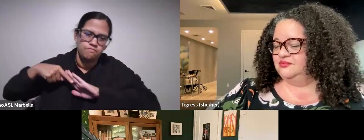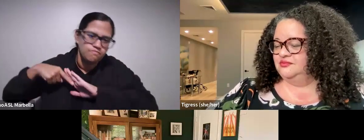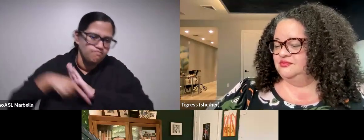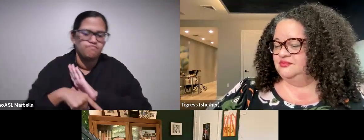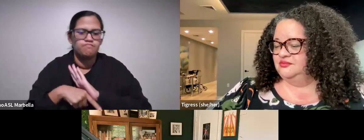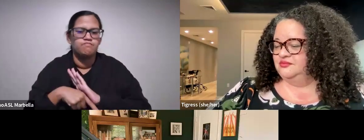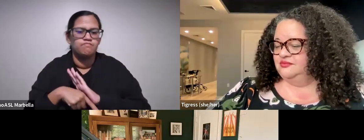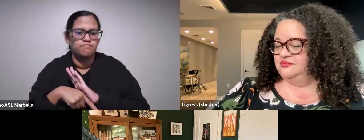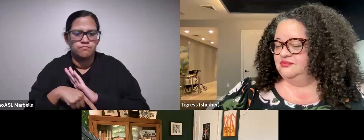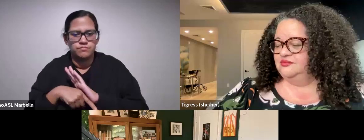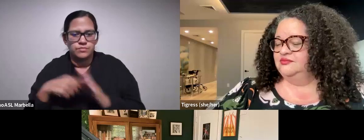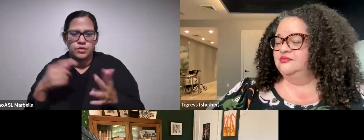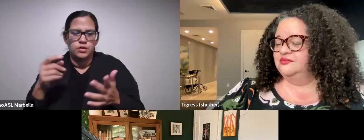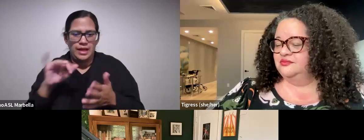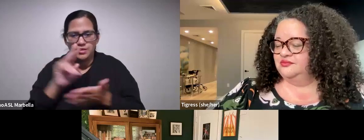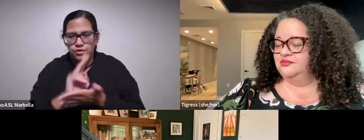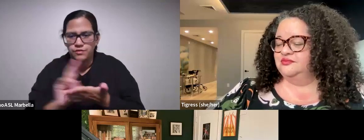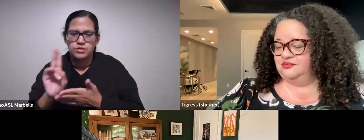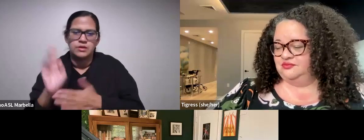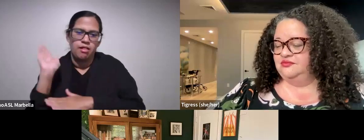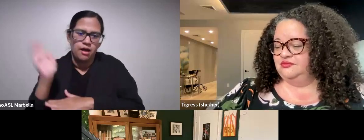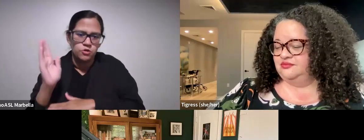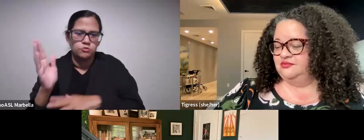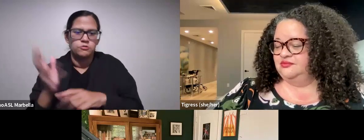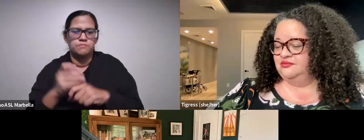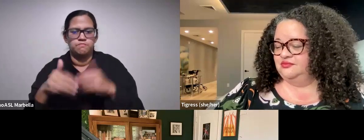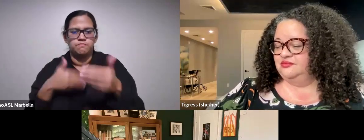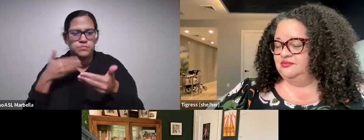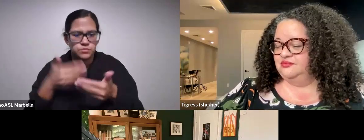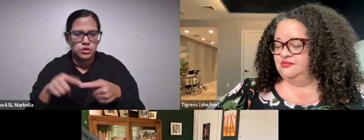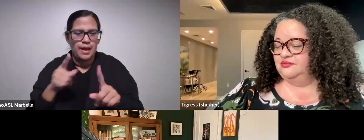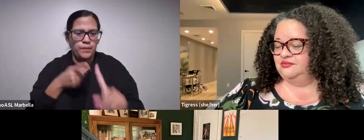university lecture to get them to the point of just believing fat people when we say things are tough,